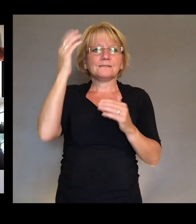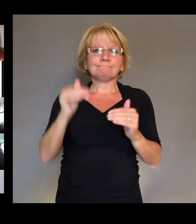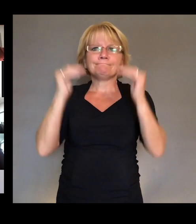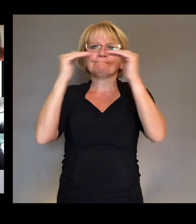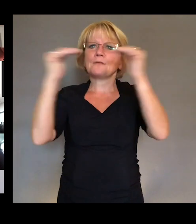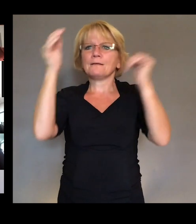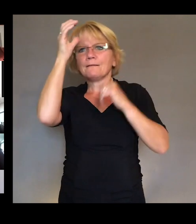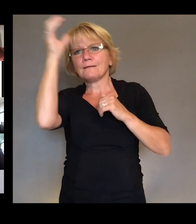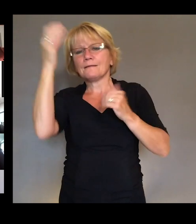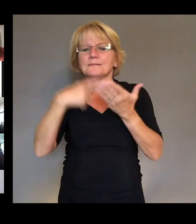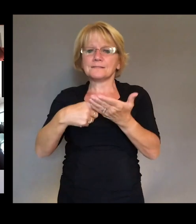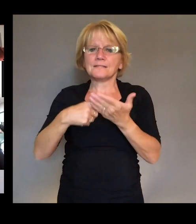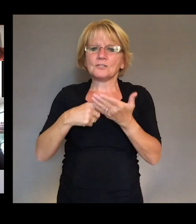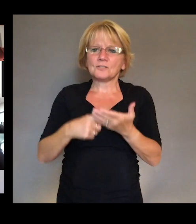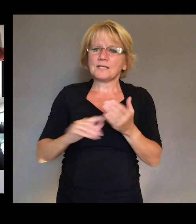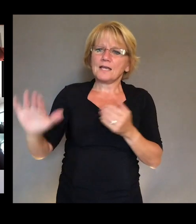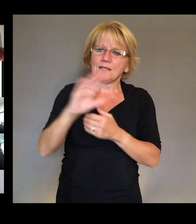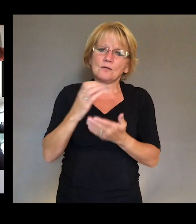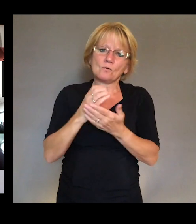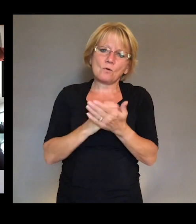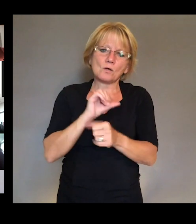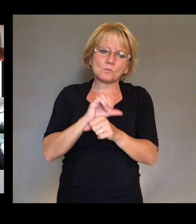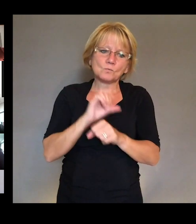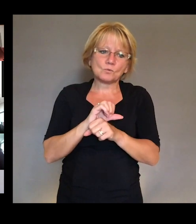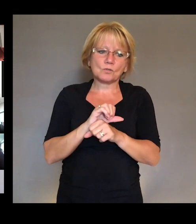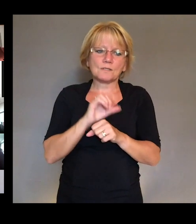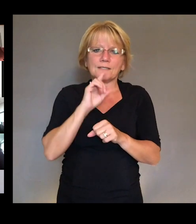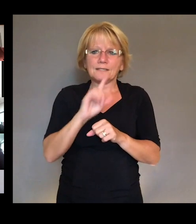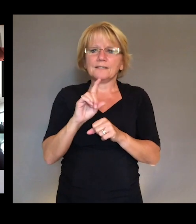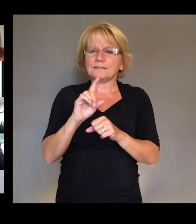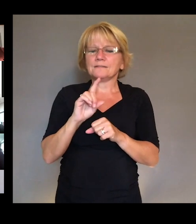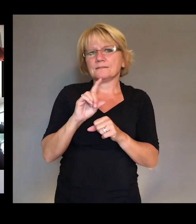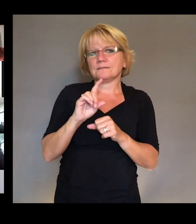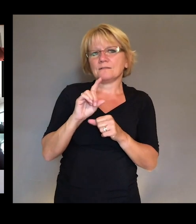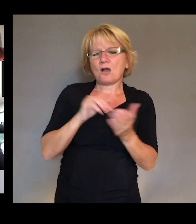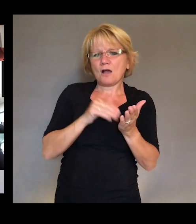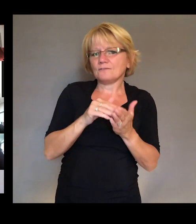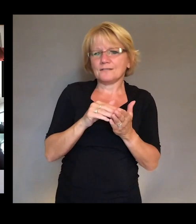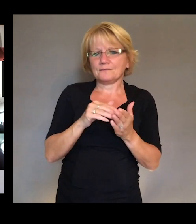about the discipline of history. And then every bit of their course materials are authored by people who do not look like them,